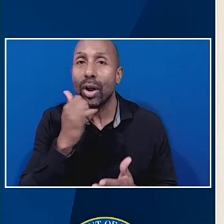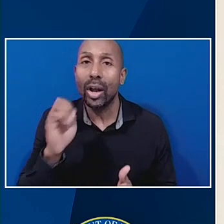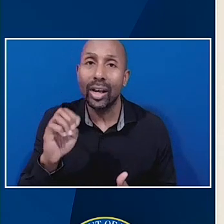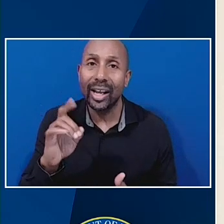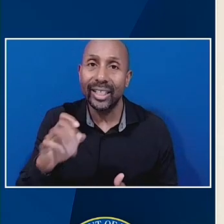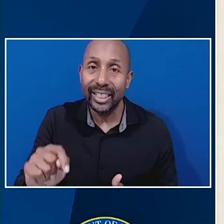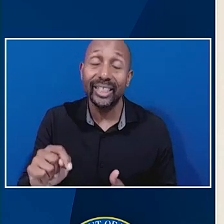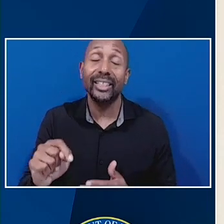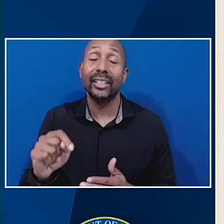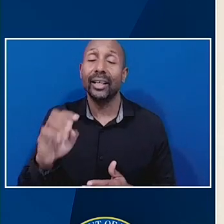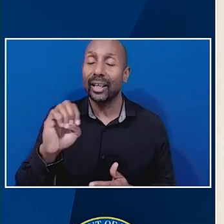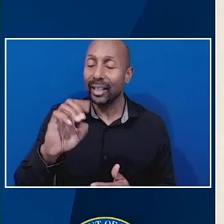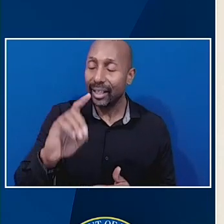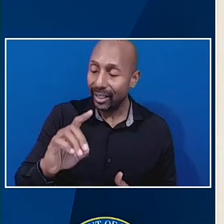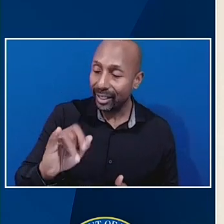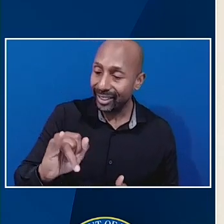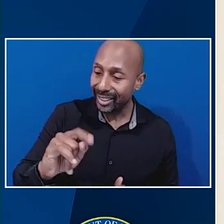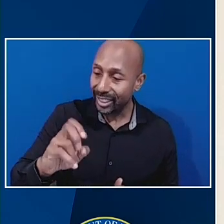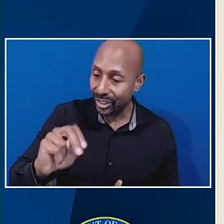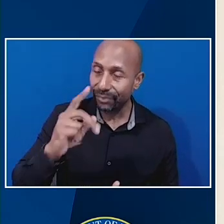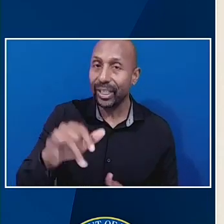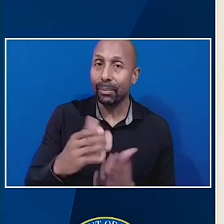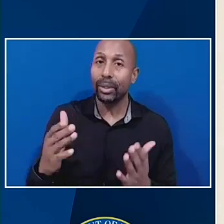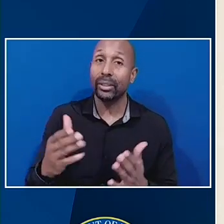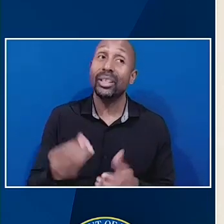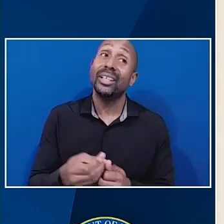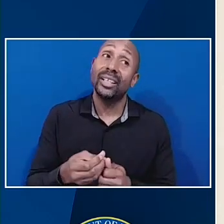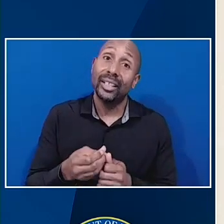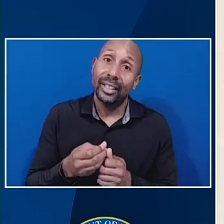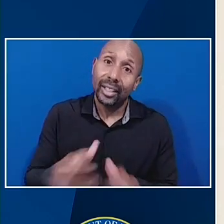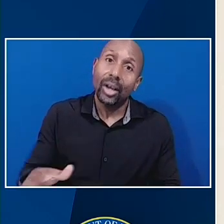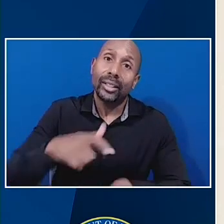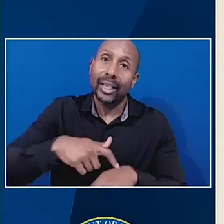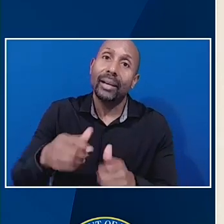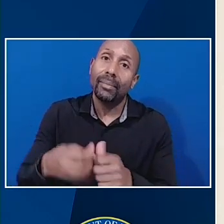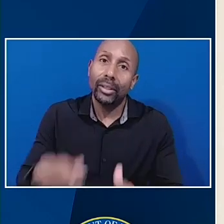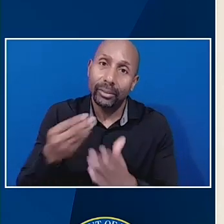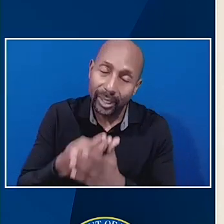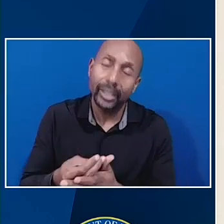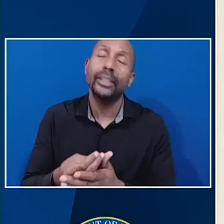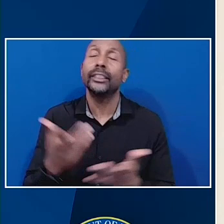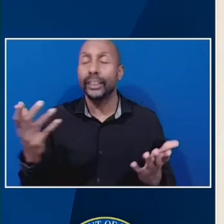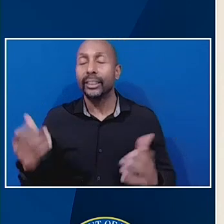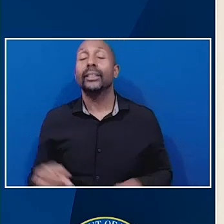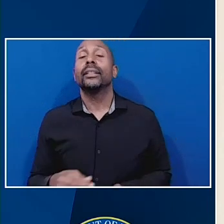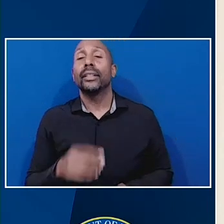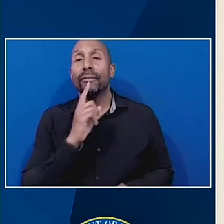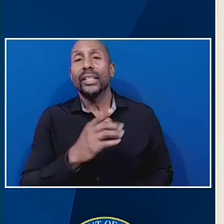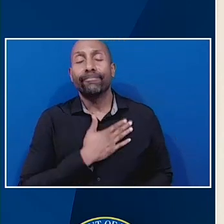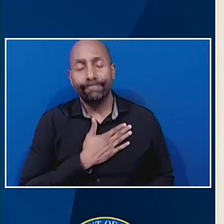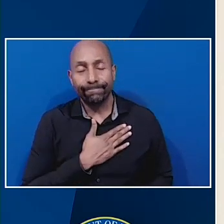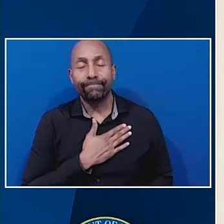time and money. I'm grateful to know that the University of Kentucky offers First Day for most of my courses, and I have a-